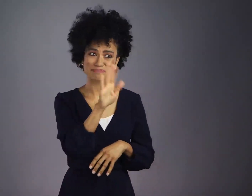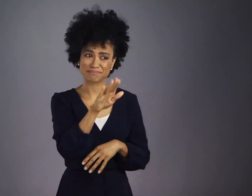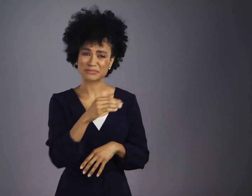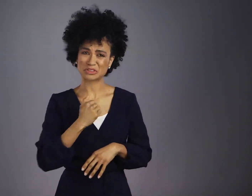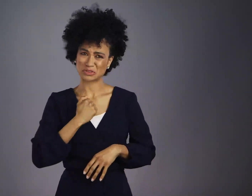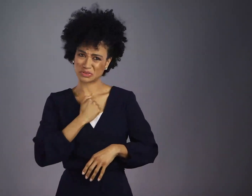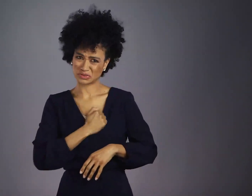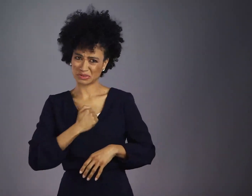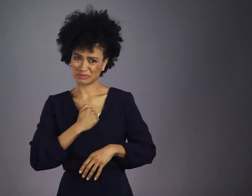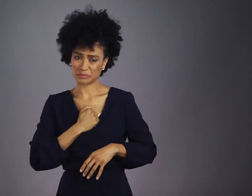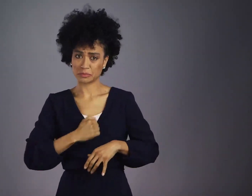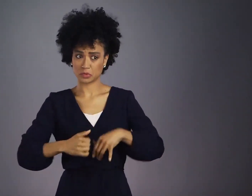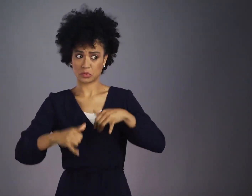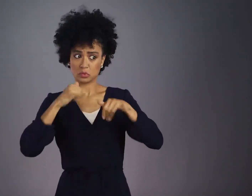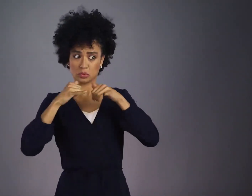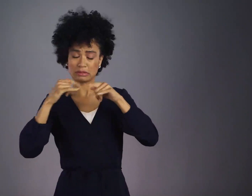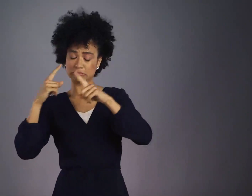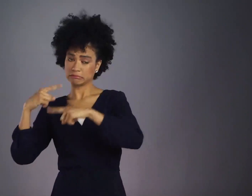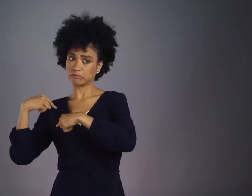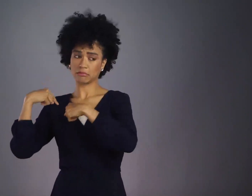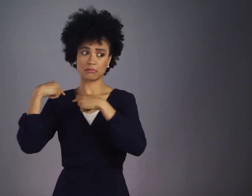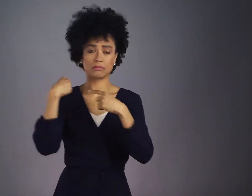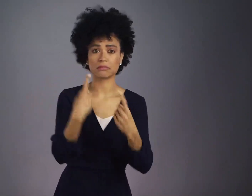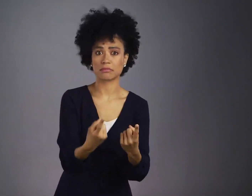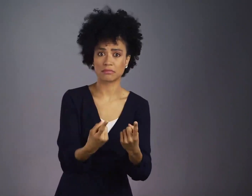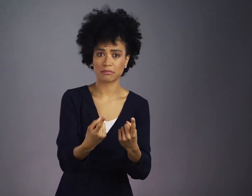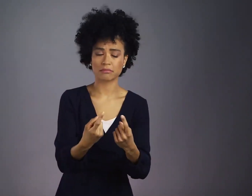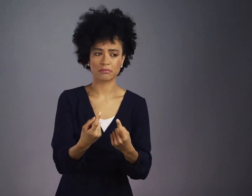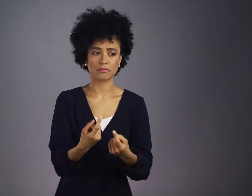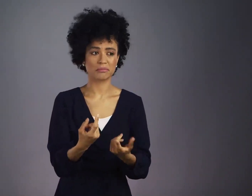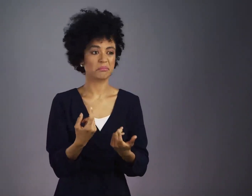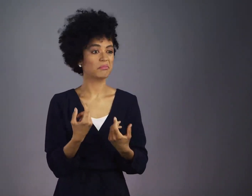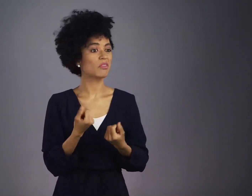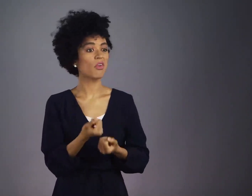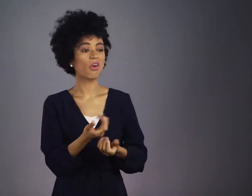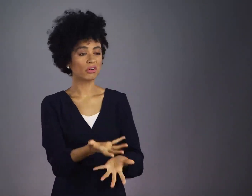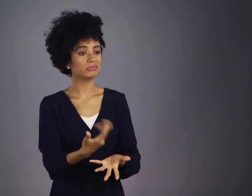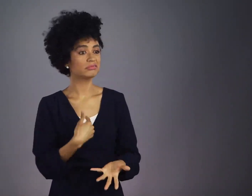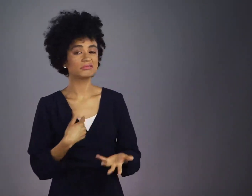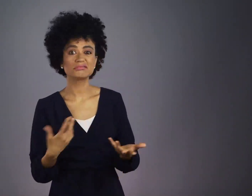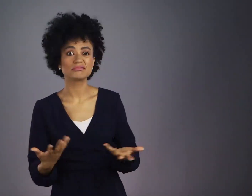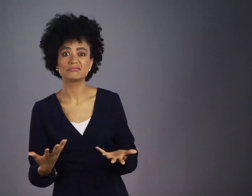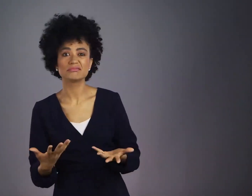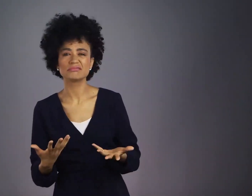Approached in this way, the most ruthless creditor will sometimes surprise us.